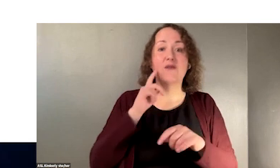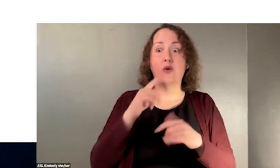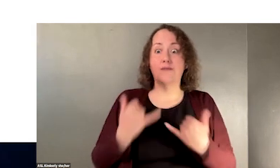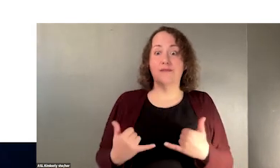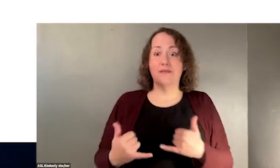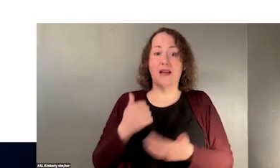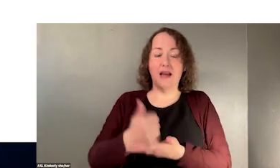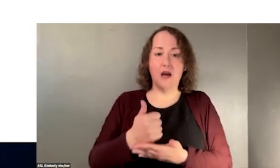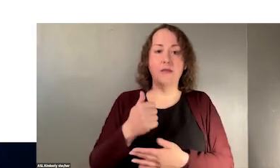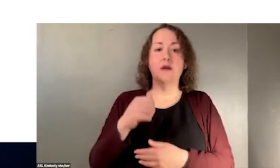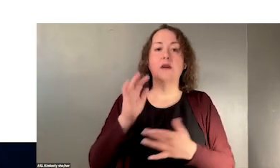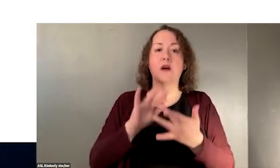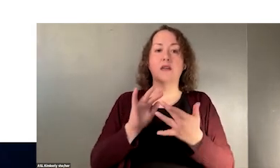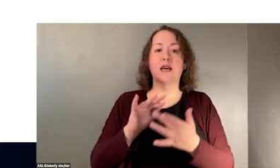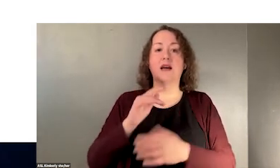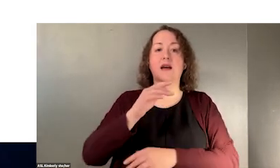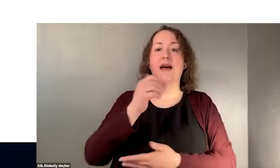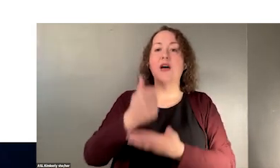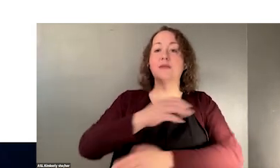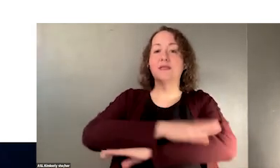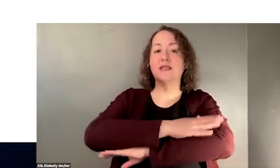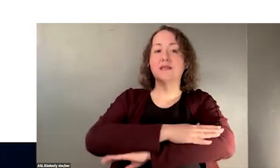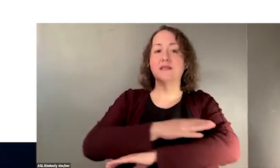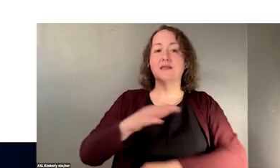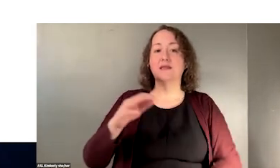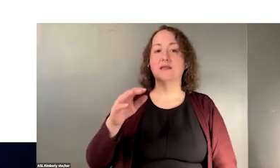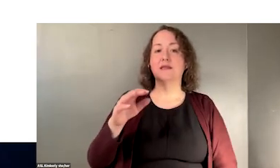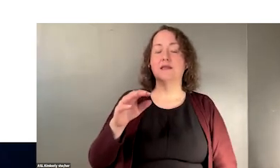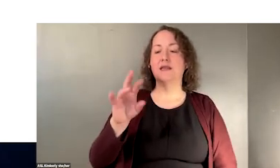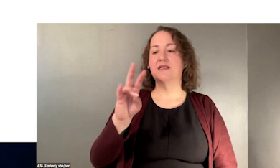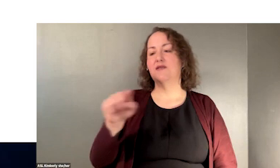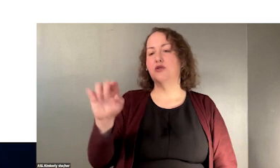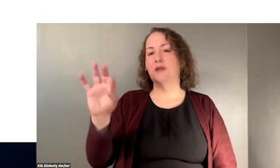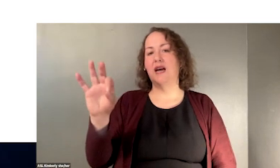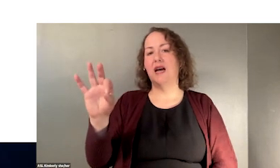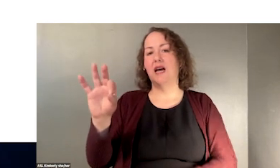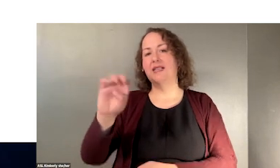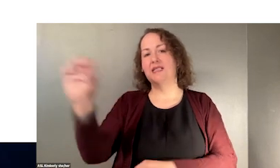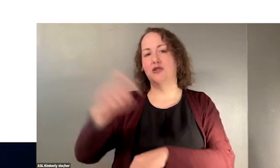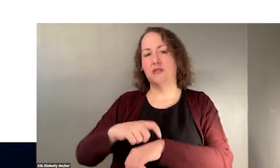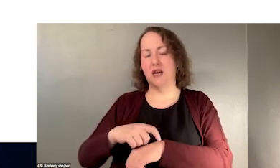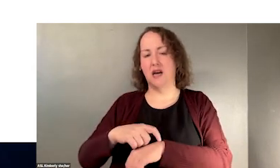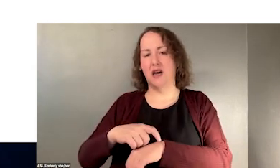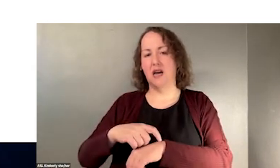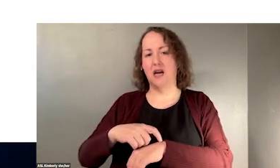contact the NSF Help Desk, 7 to 9 Eastern Time, Monday through Friday, except for federal holidays.